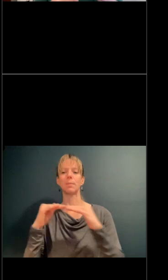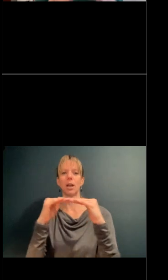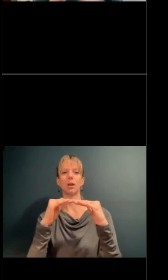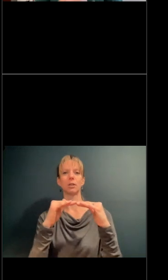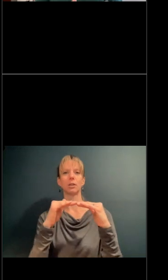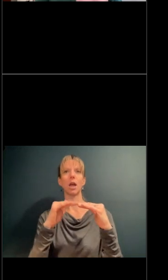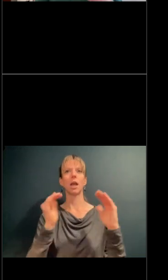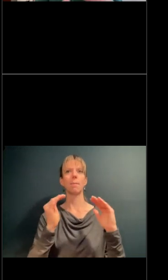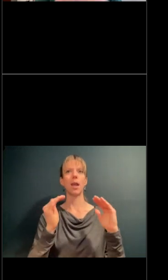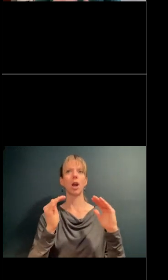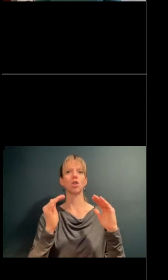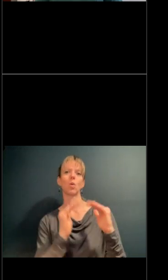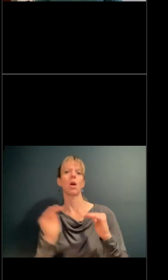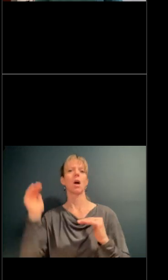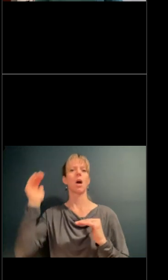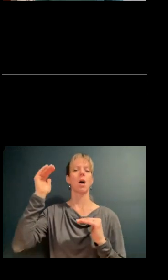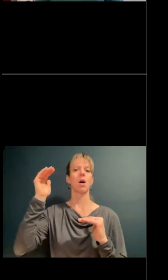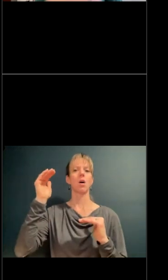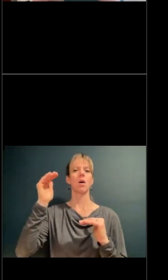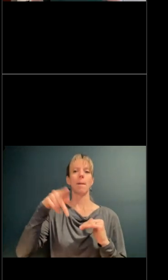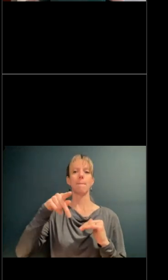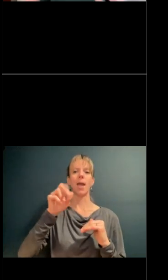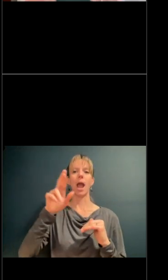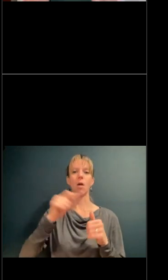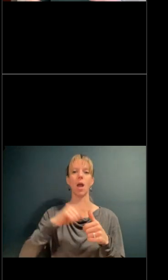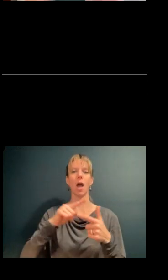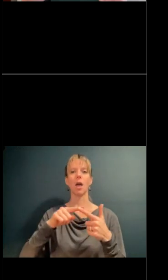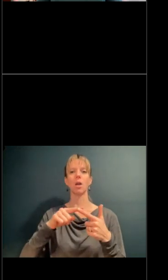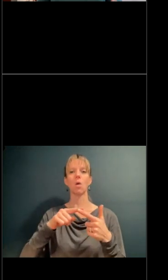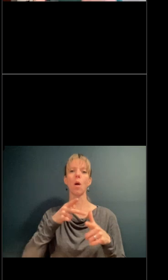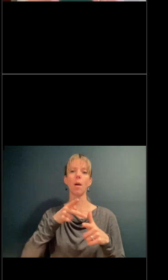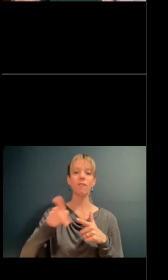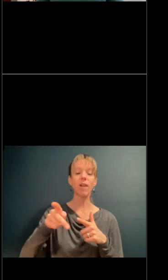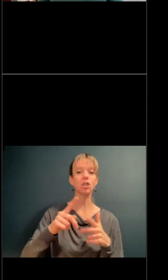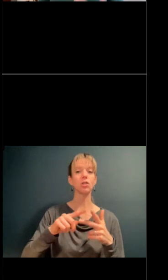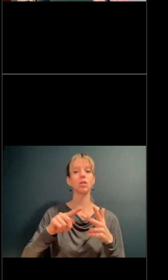and paraprofessionals and others. How do we engage peers in these